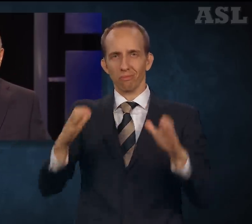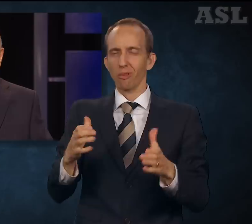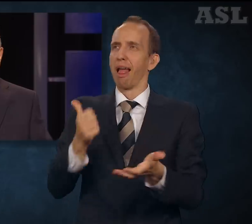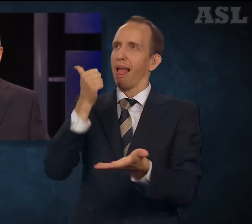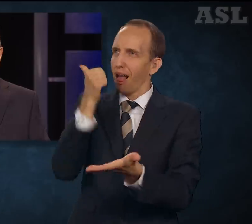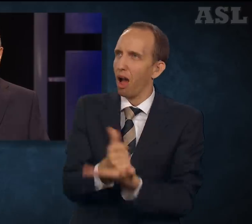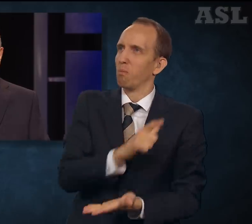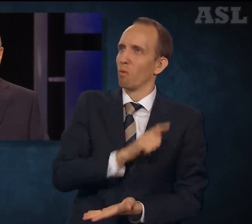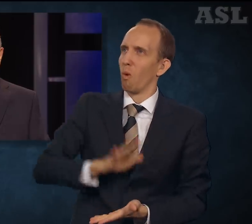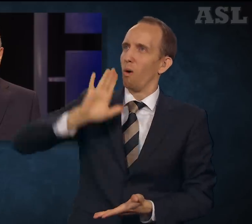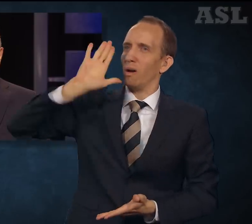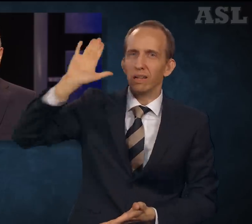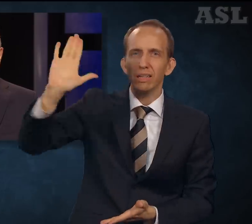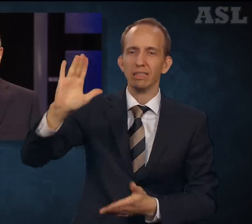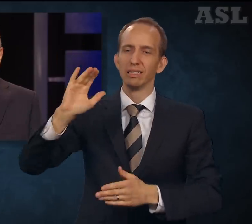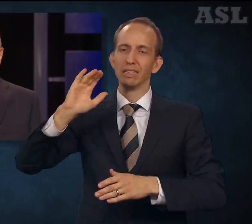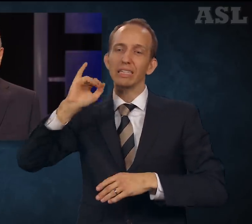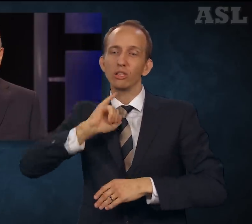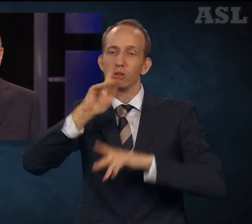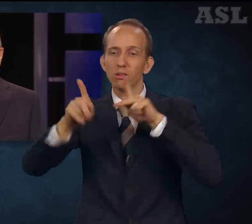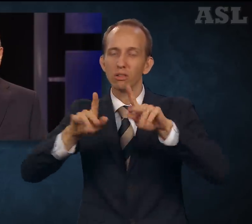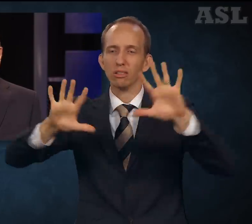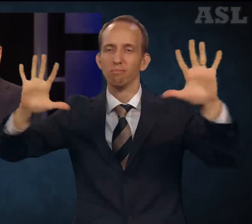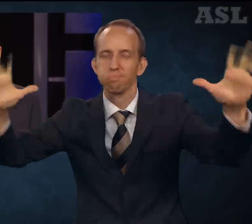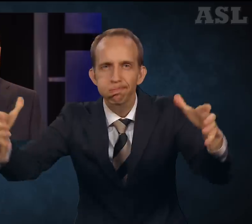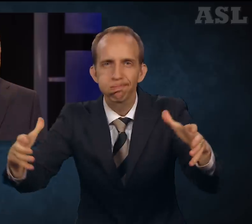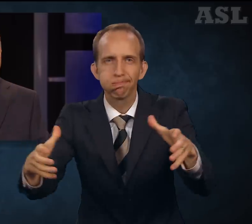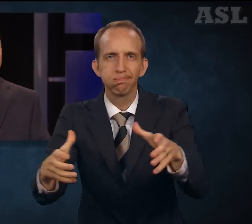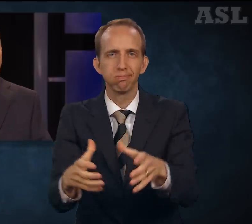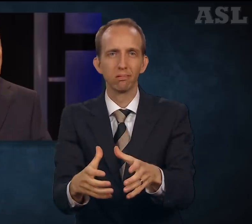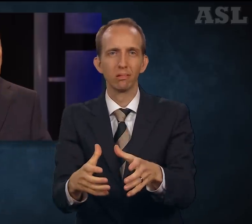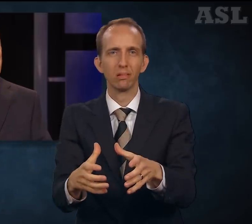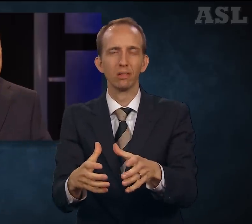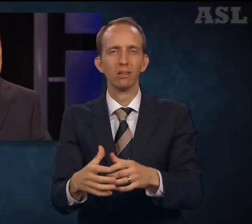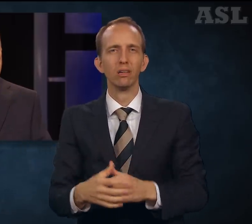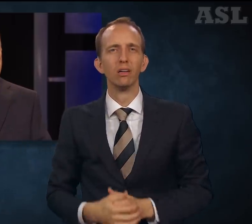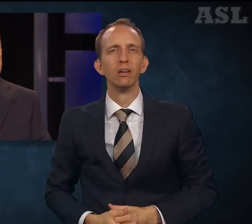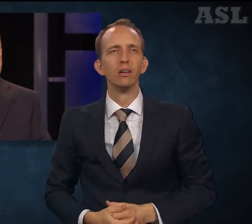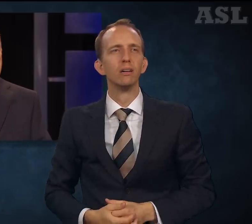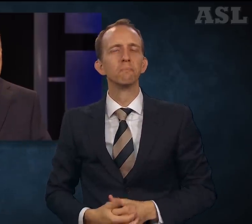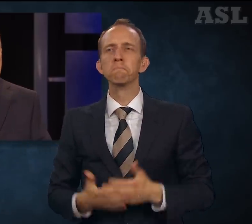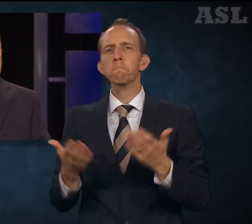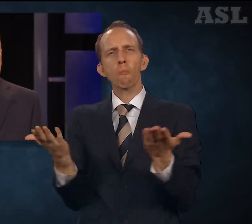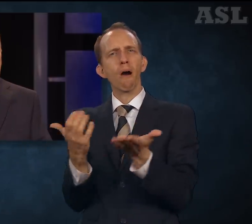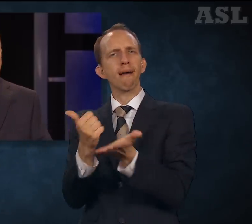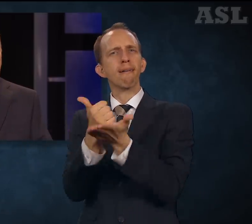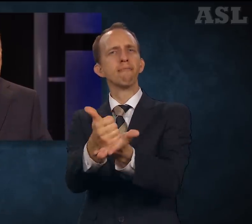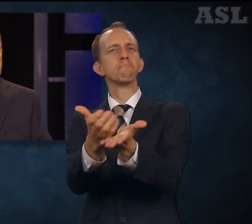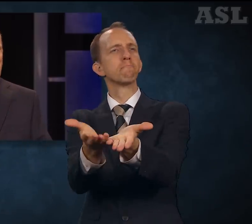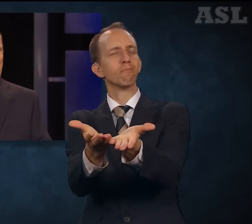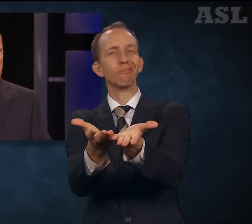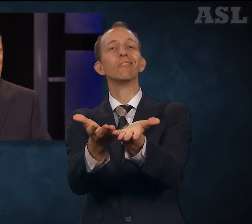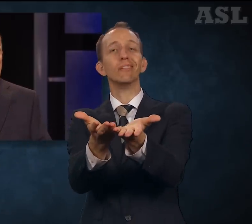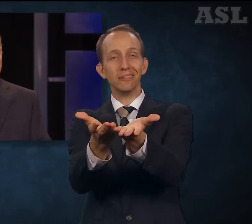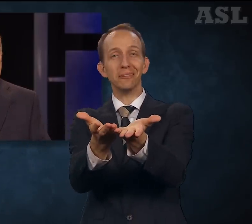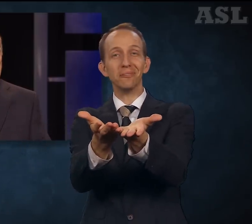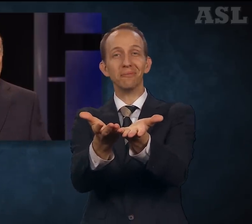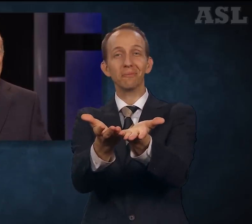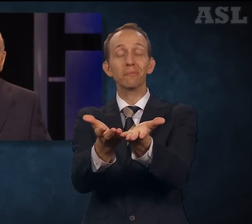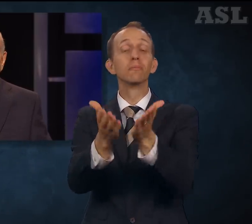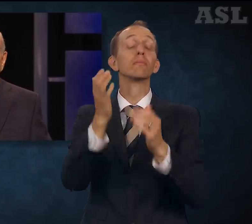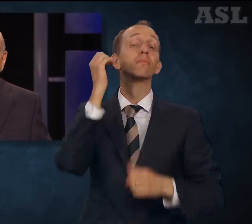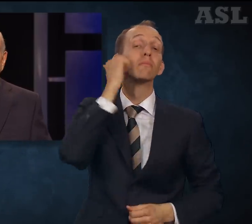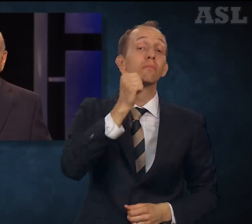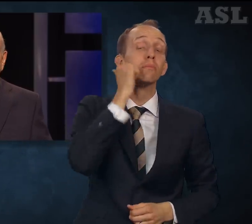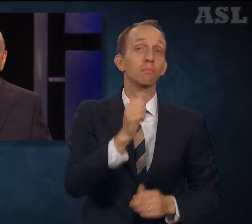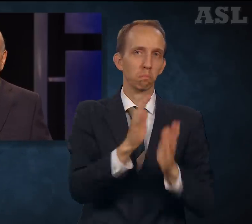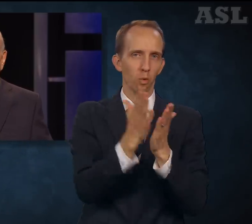GATHER ISRAEL.